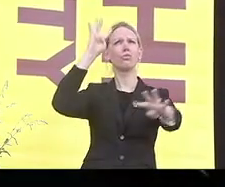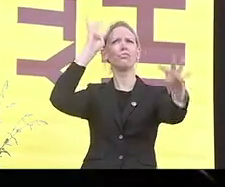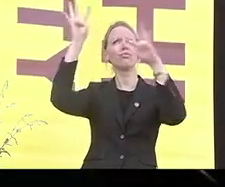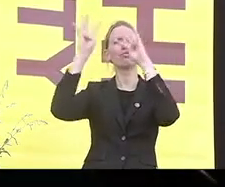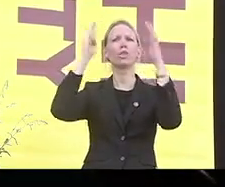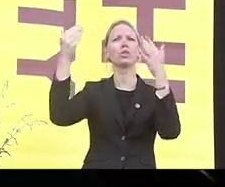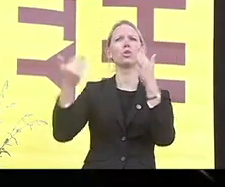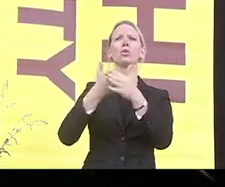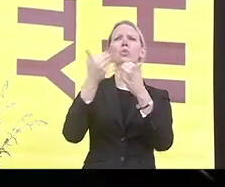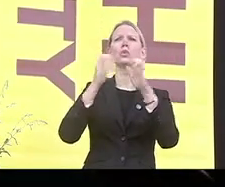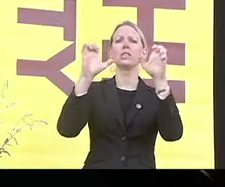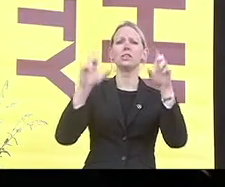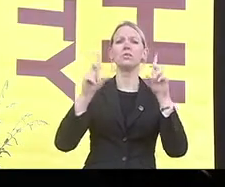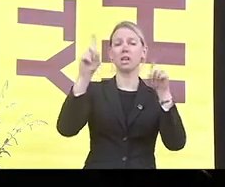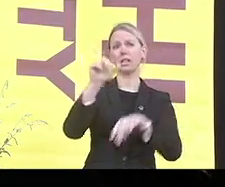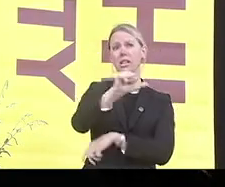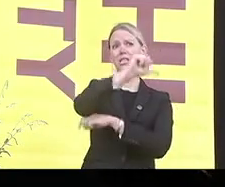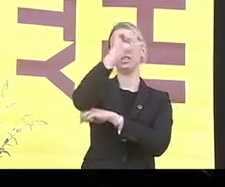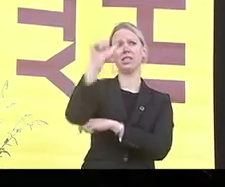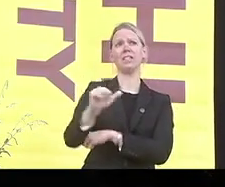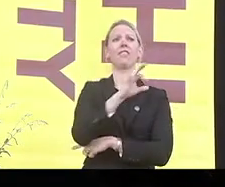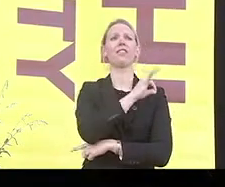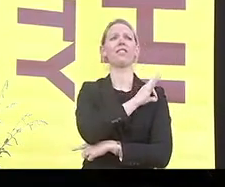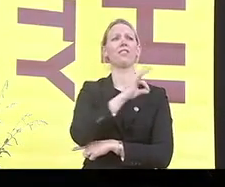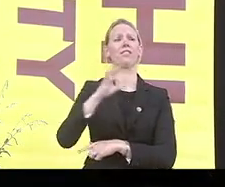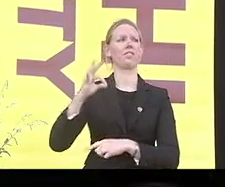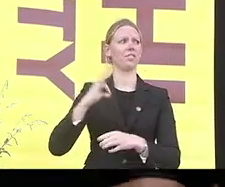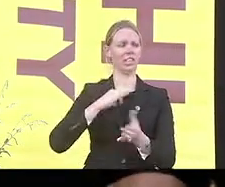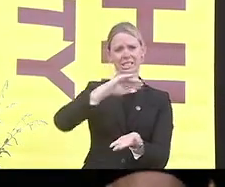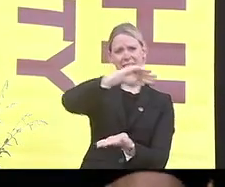Adelphi faculty are at the core of our efforts to foster learning and